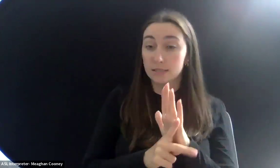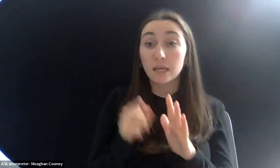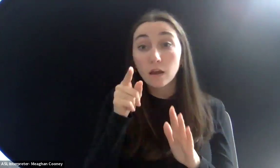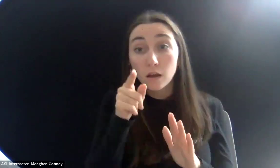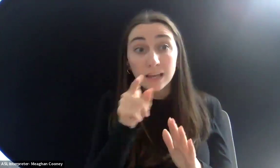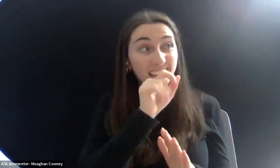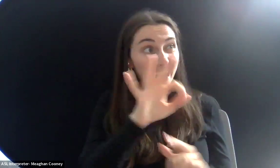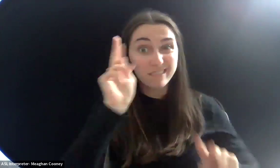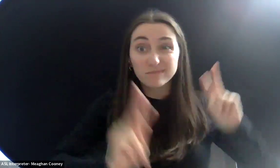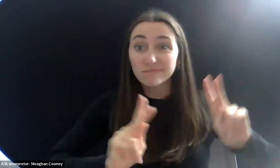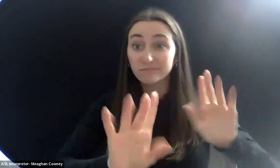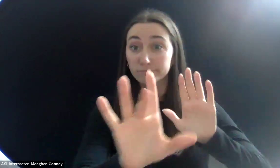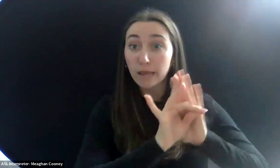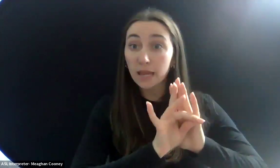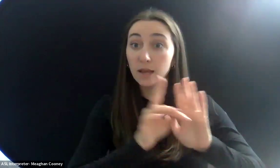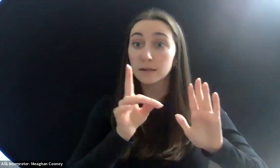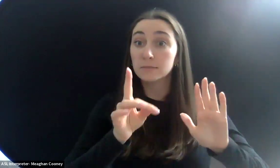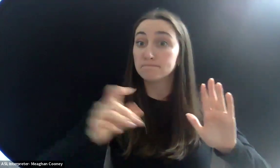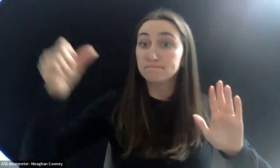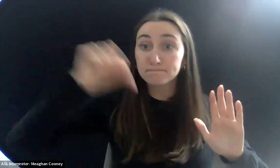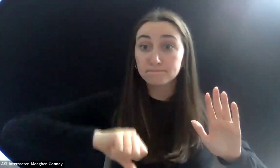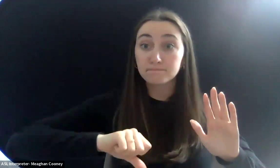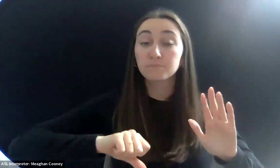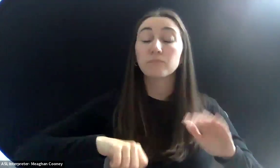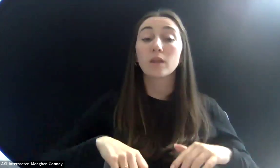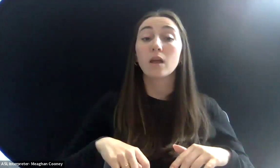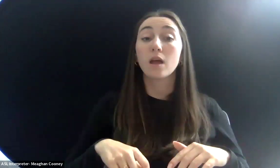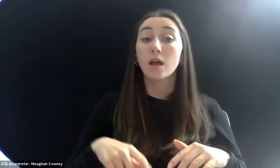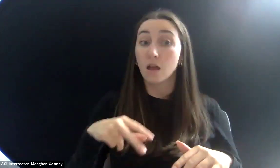to not conduct the opt out, the one change in terms of the